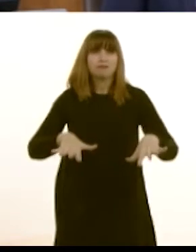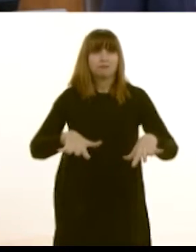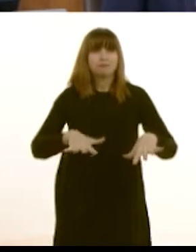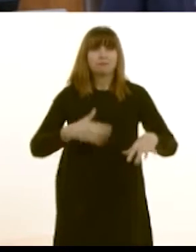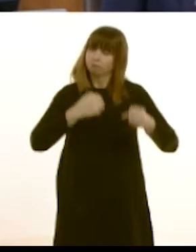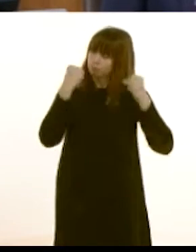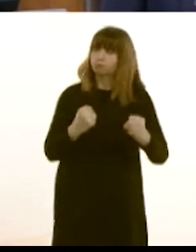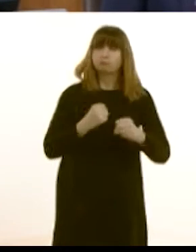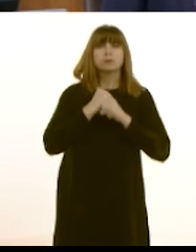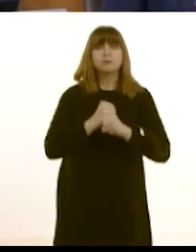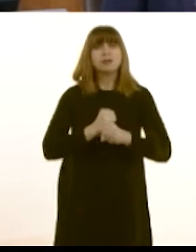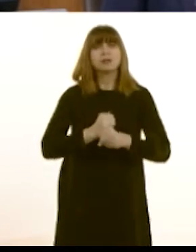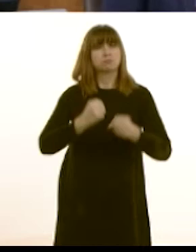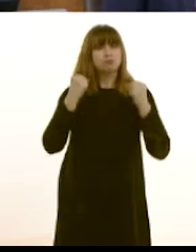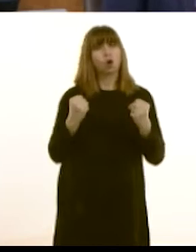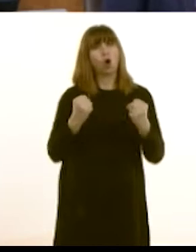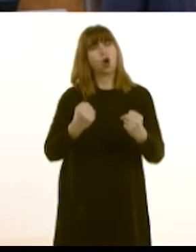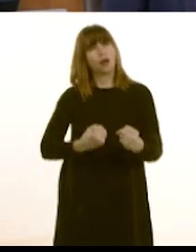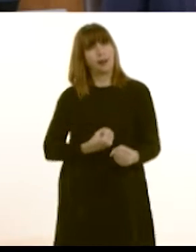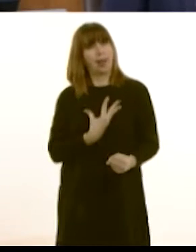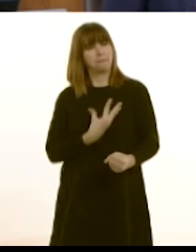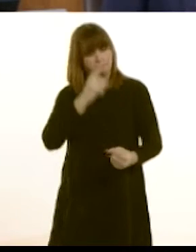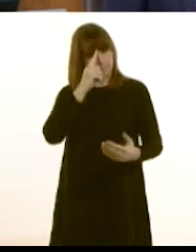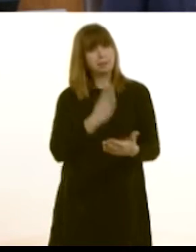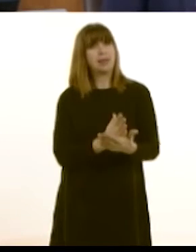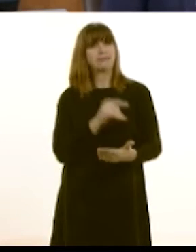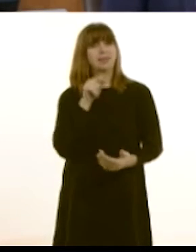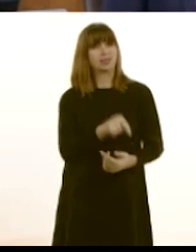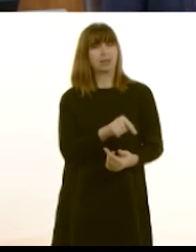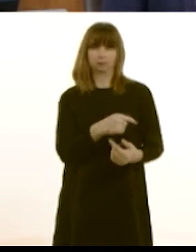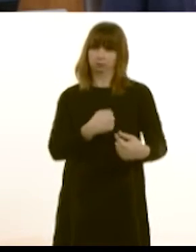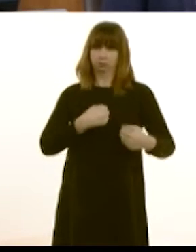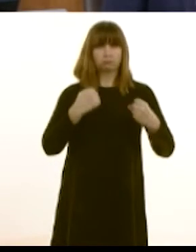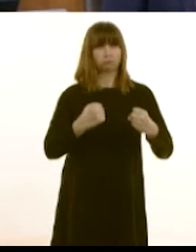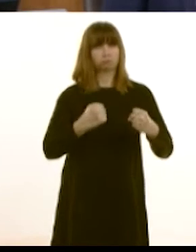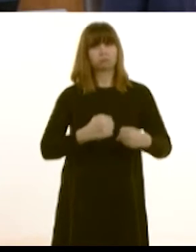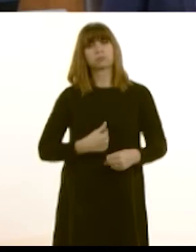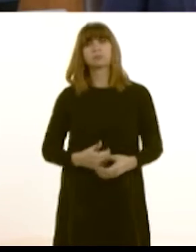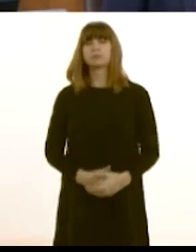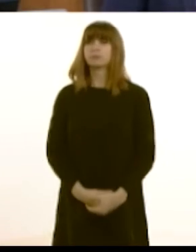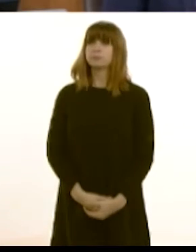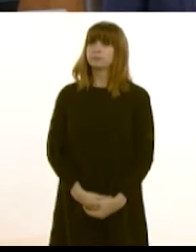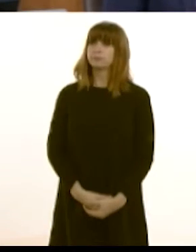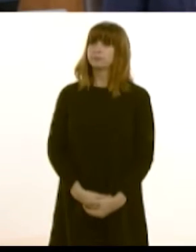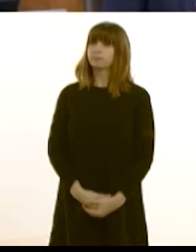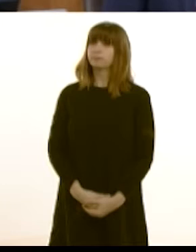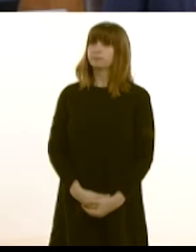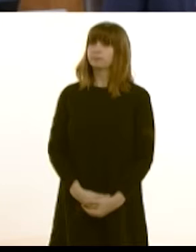It is a commitment that we will always make to our poorest families. It is a commitment that is at the very heart of what we stand for as a party.